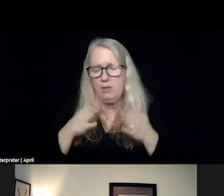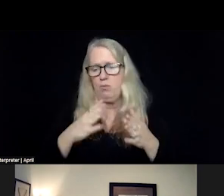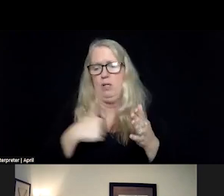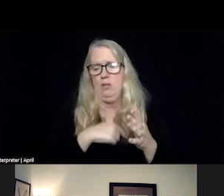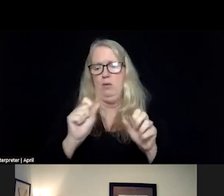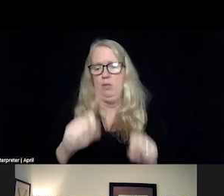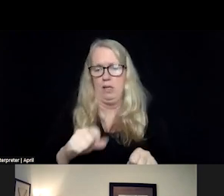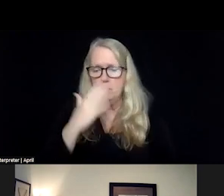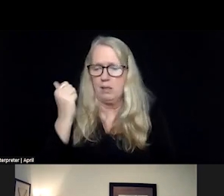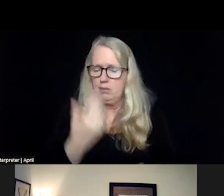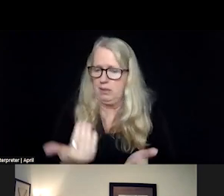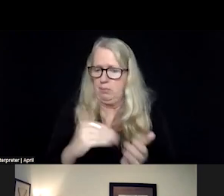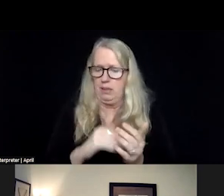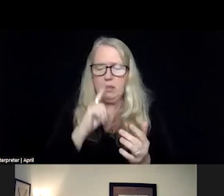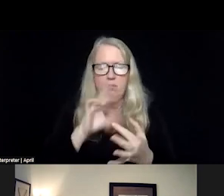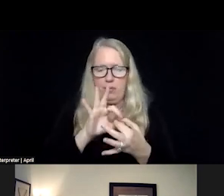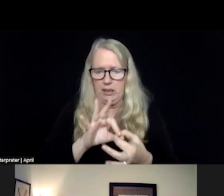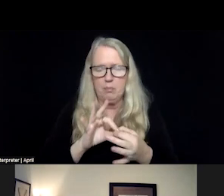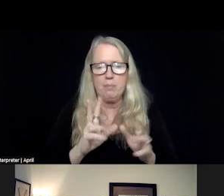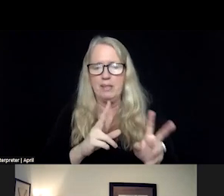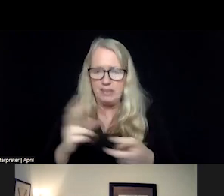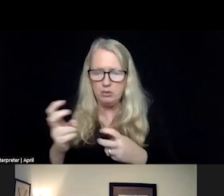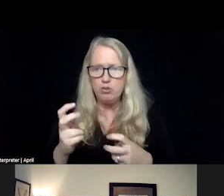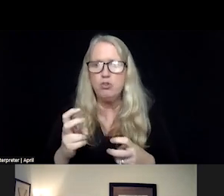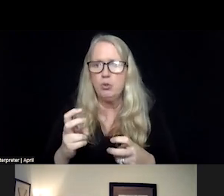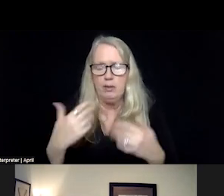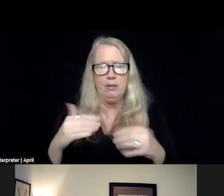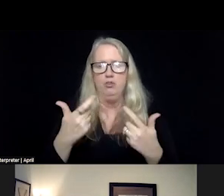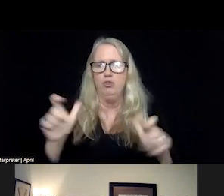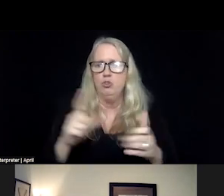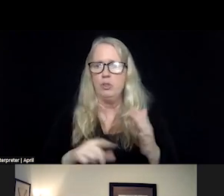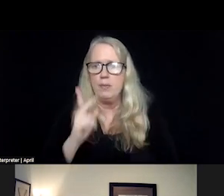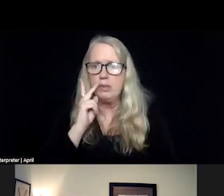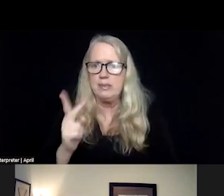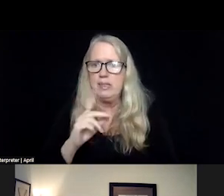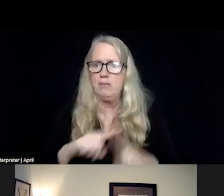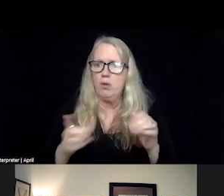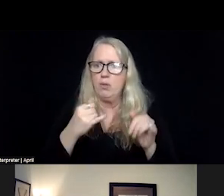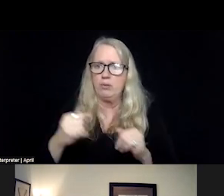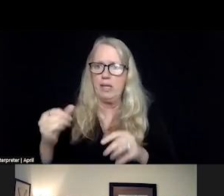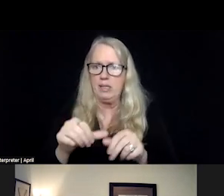THE CONNECTING IS A ISSUE AND PEOPLE IN RURAL AREAS DON'T HAVE A LOT OF